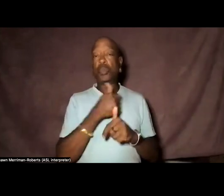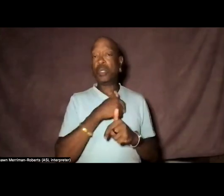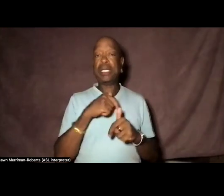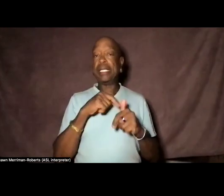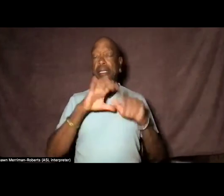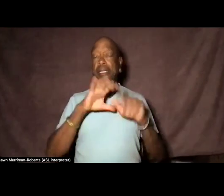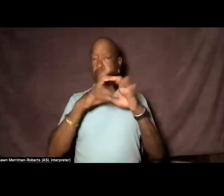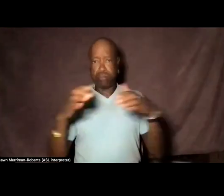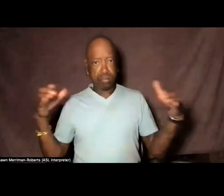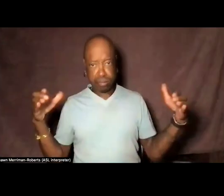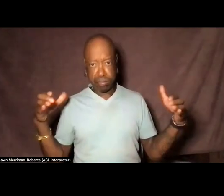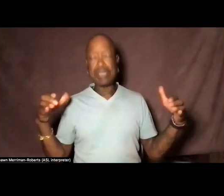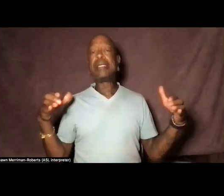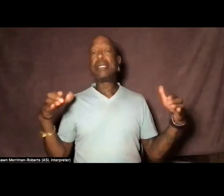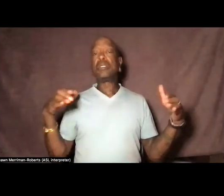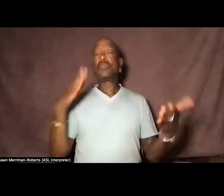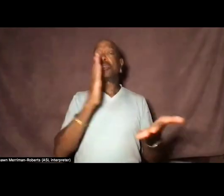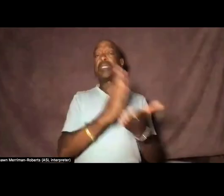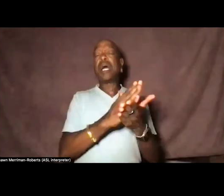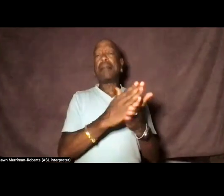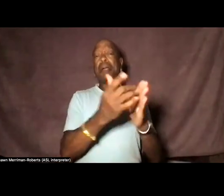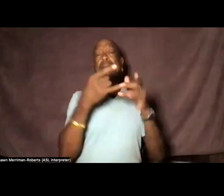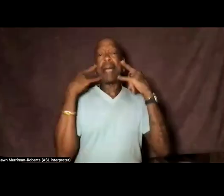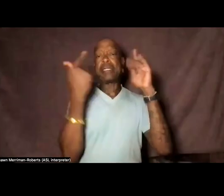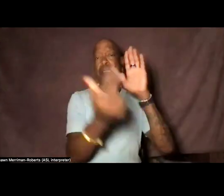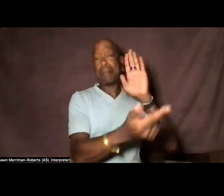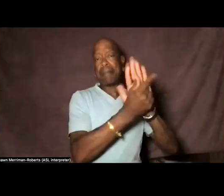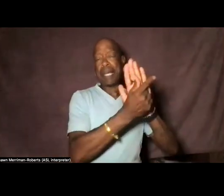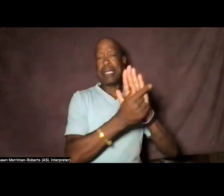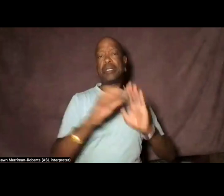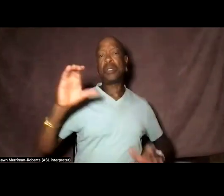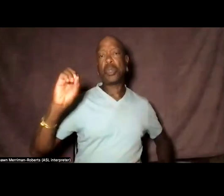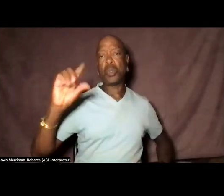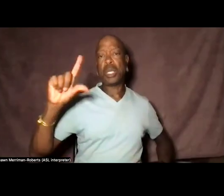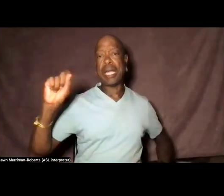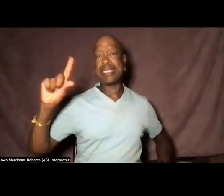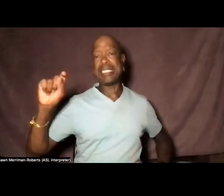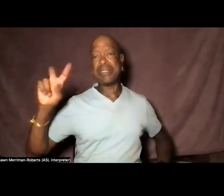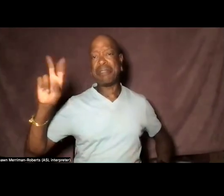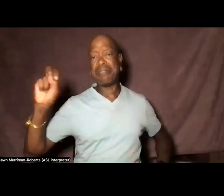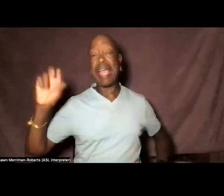stop Mask bans and by Collective action I mean everyone needs to take action action to stop